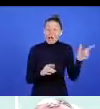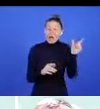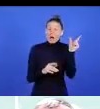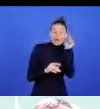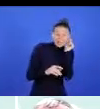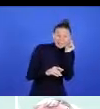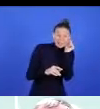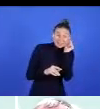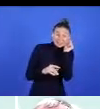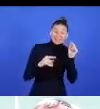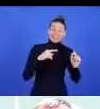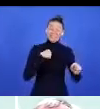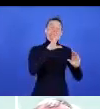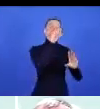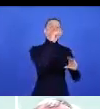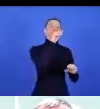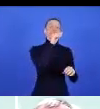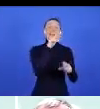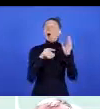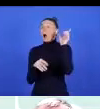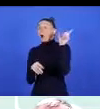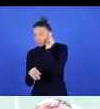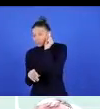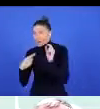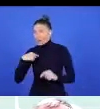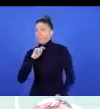cop or basically a robot, when batteries work, I speak, when it